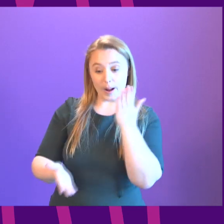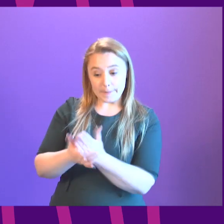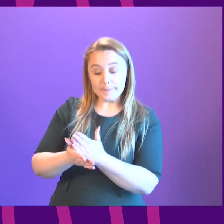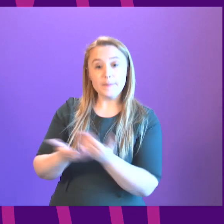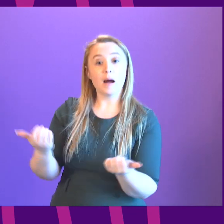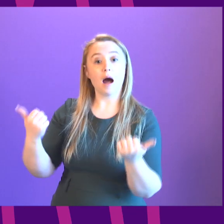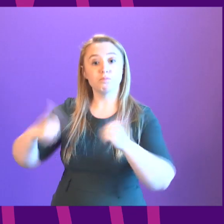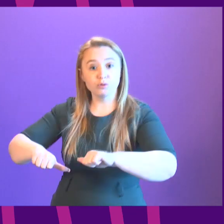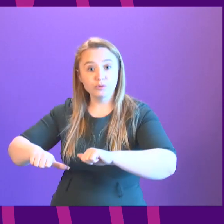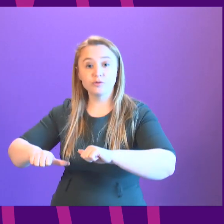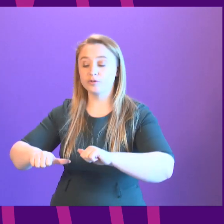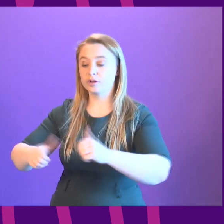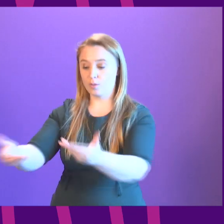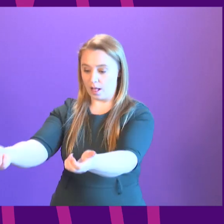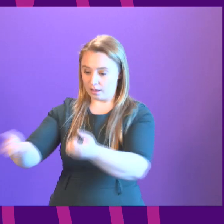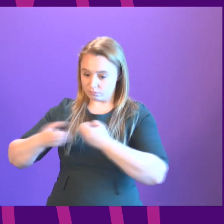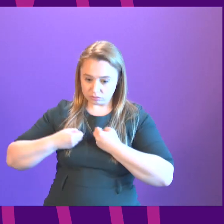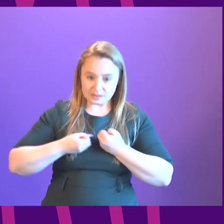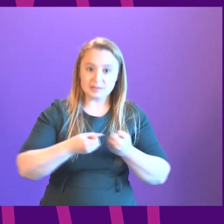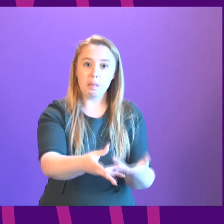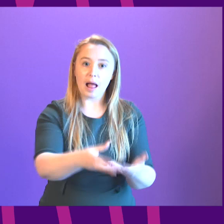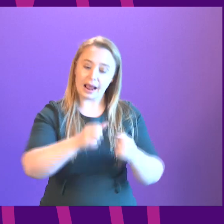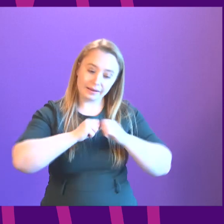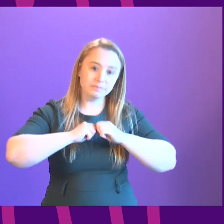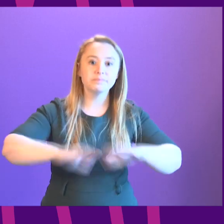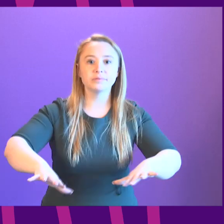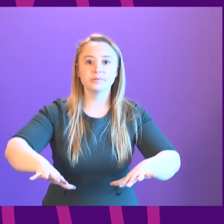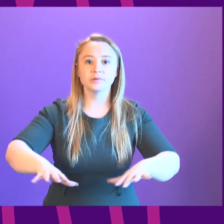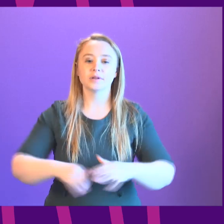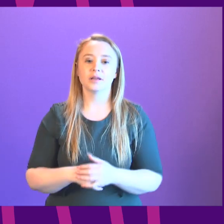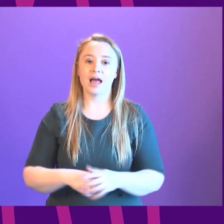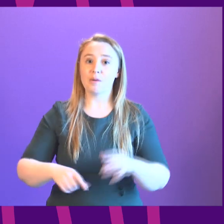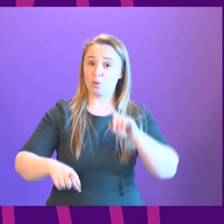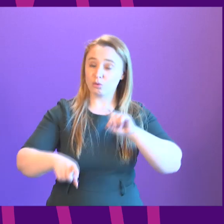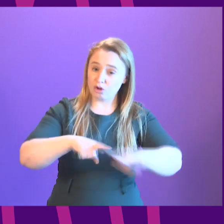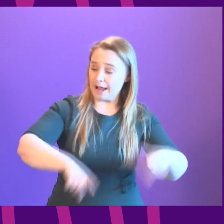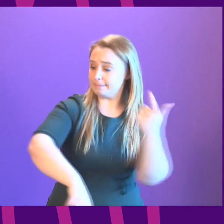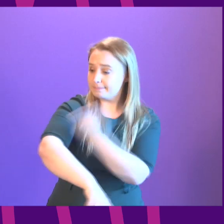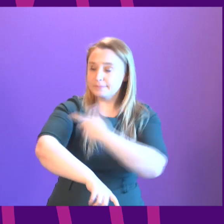those vaccines to people and get those doses of vaccines into as many arms as we can. We